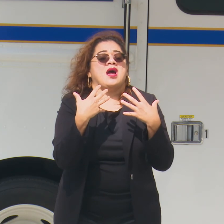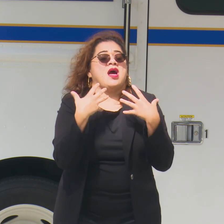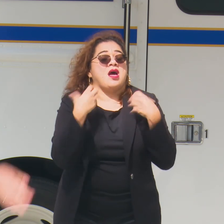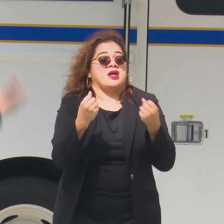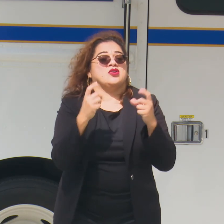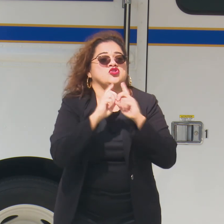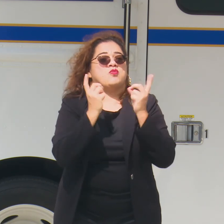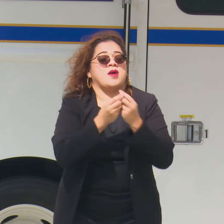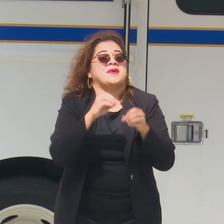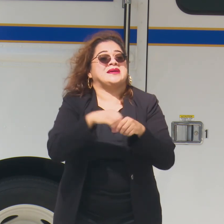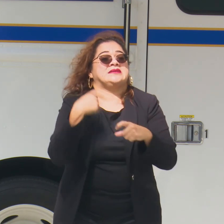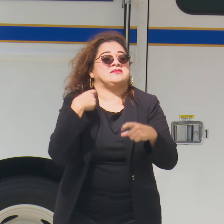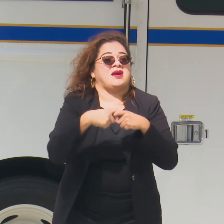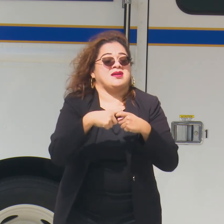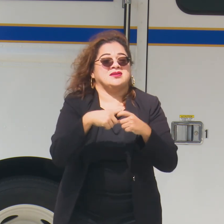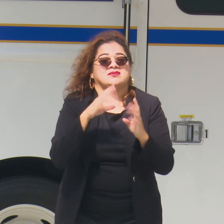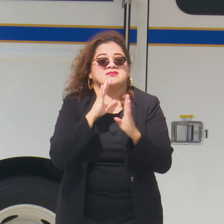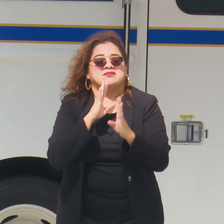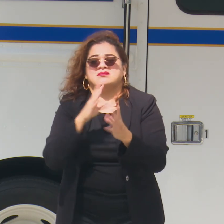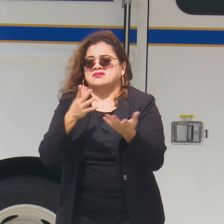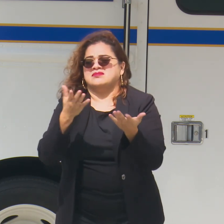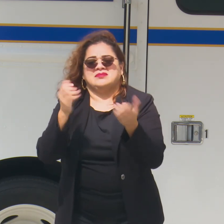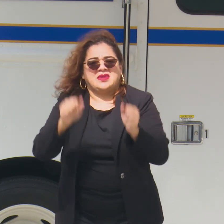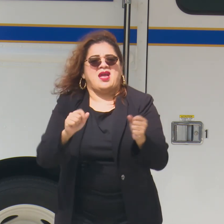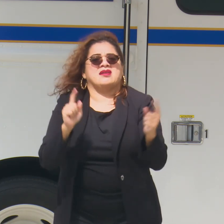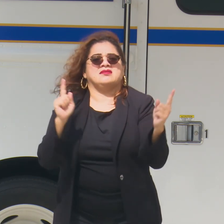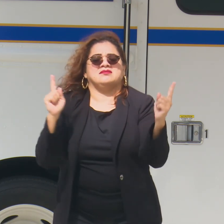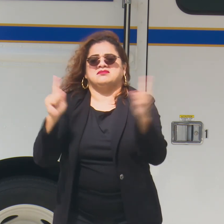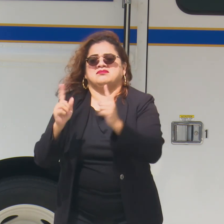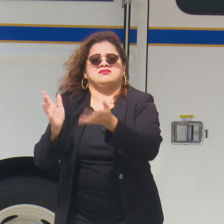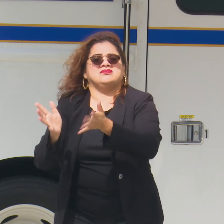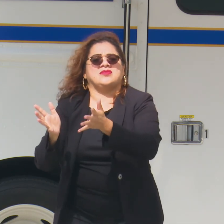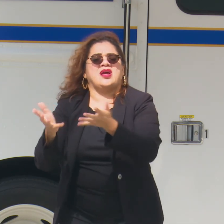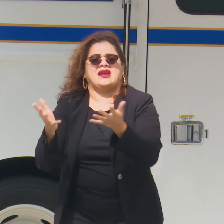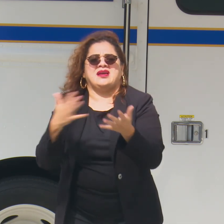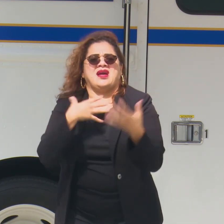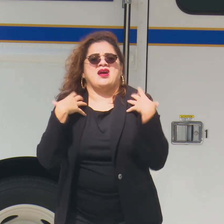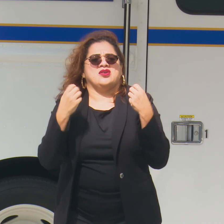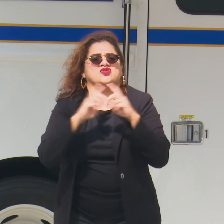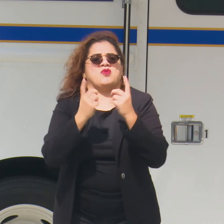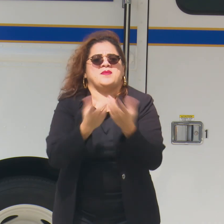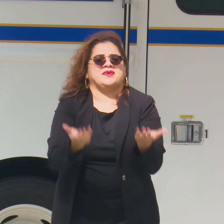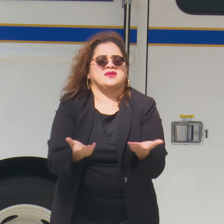joining us and again as a reminder, these tests are free. You don't need